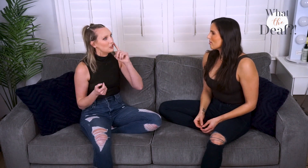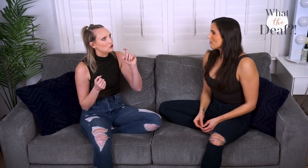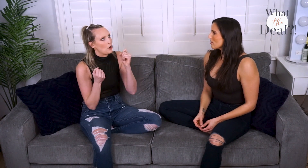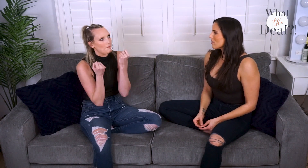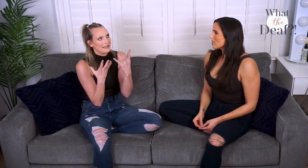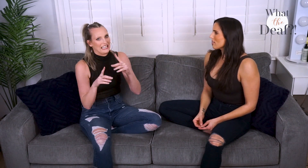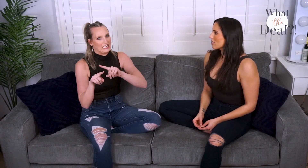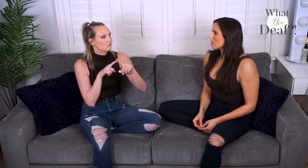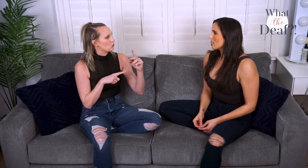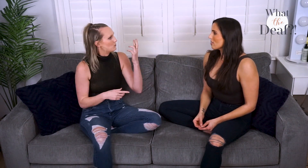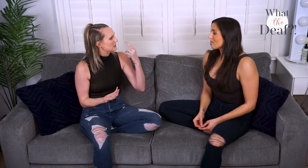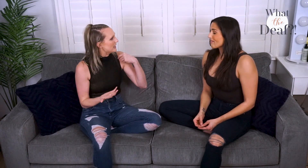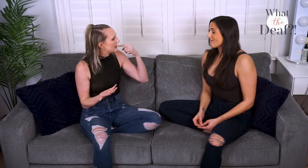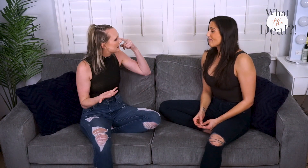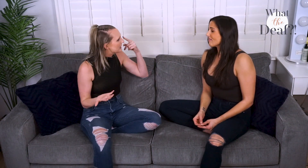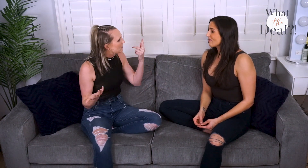for so many different reasons I think.